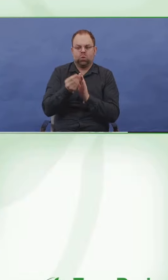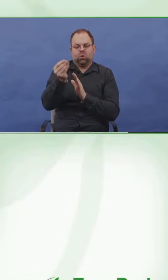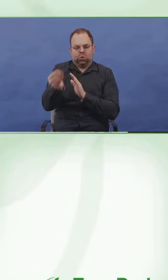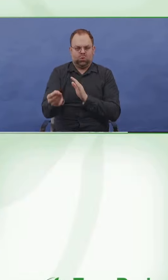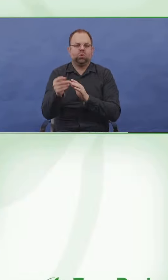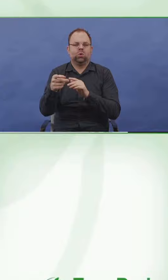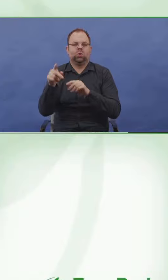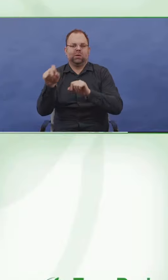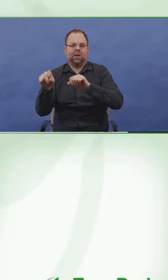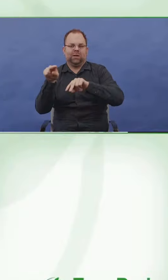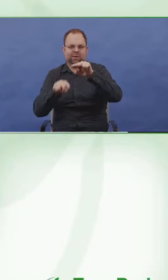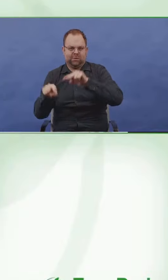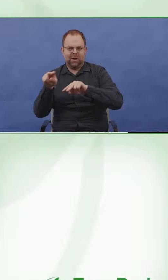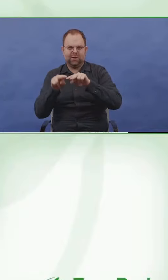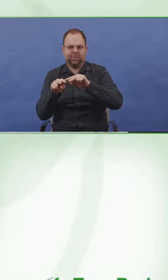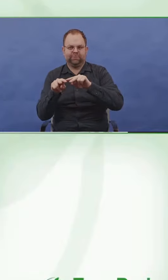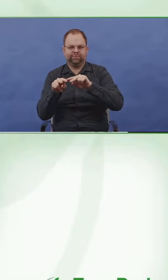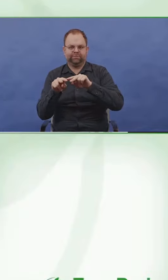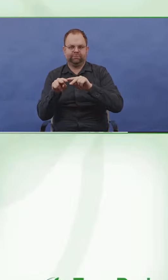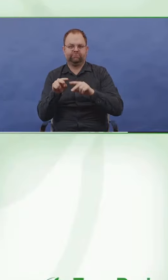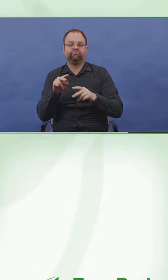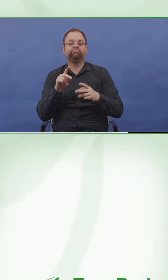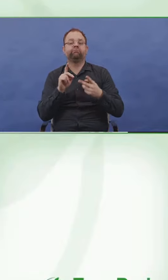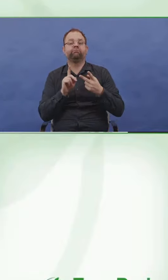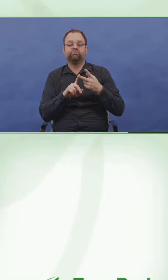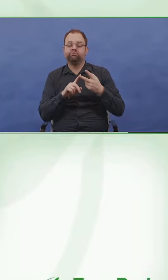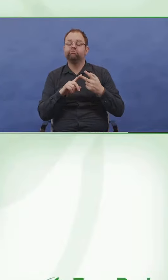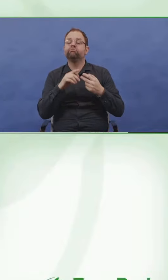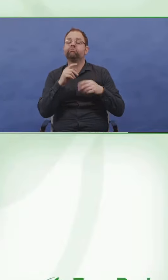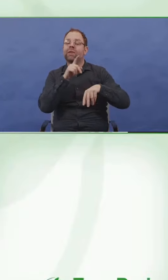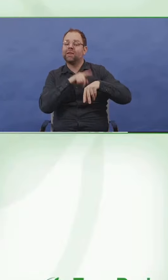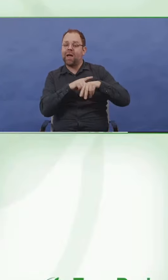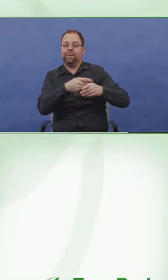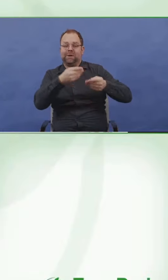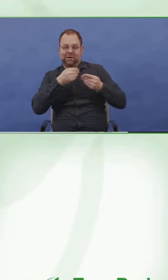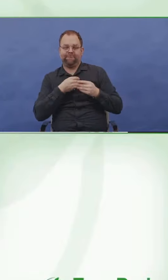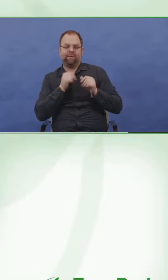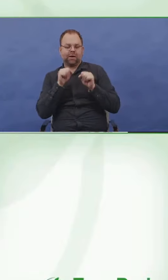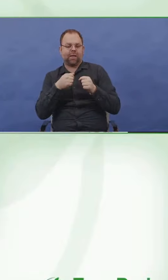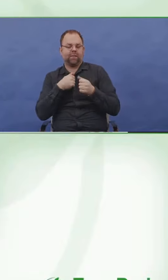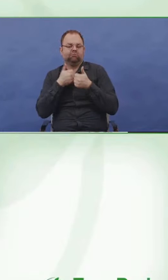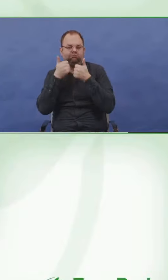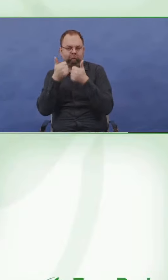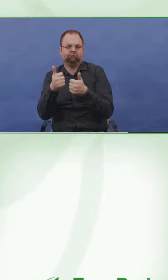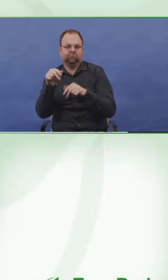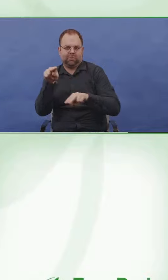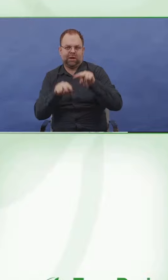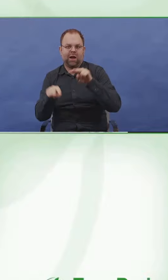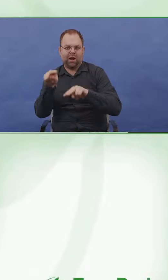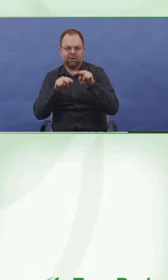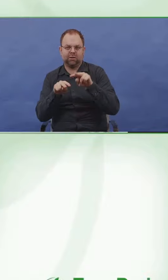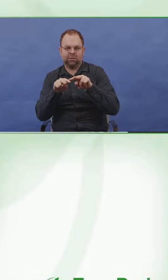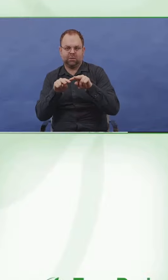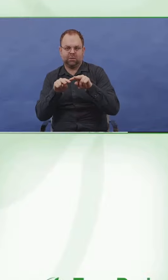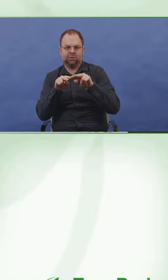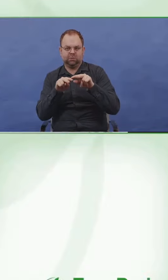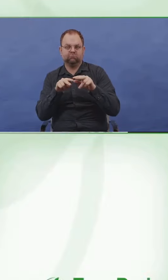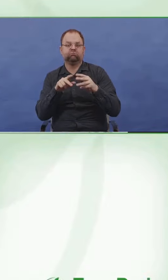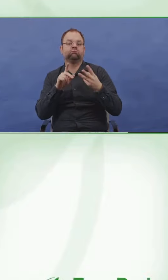age response of transformative care systems. While these are positive developments, disability rights